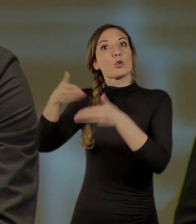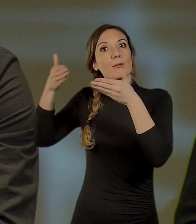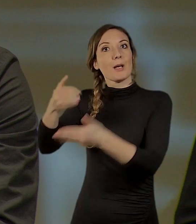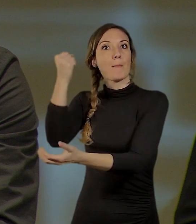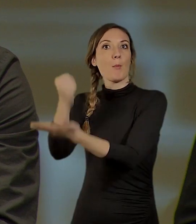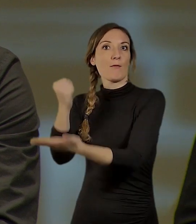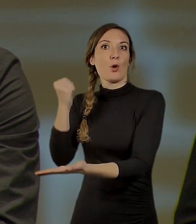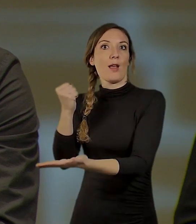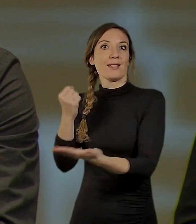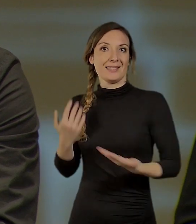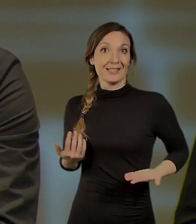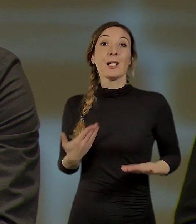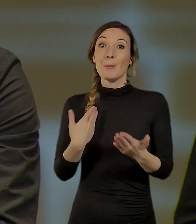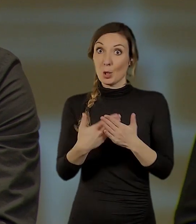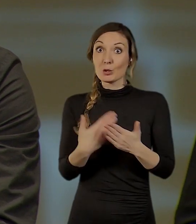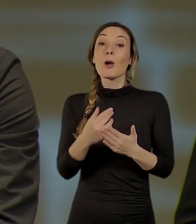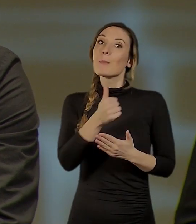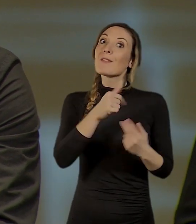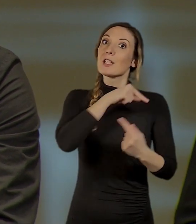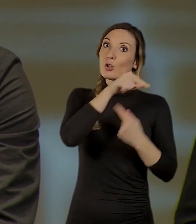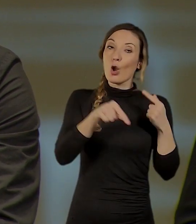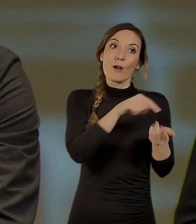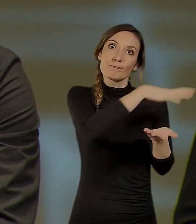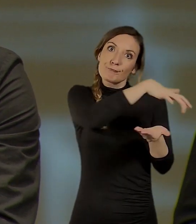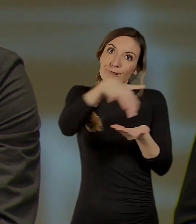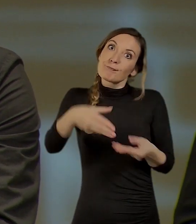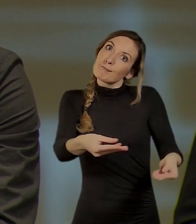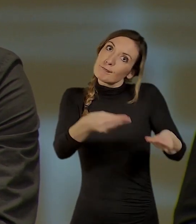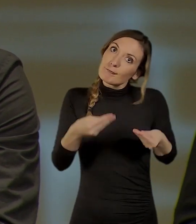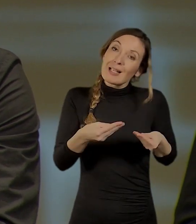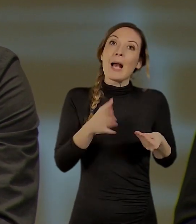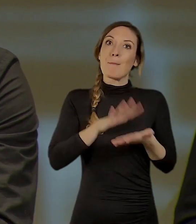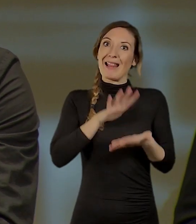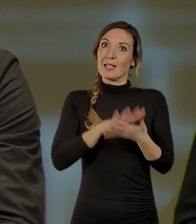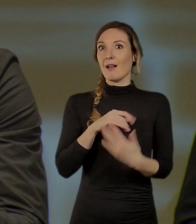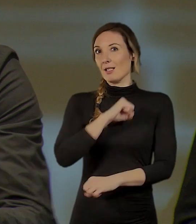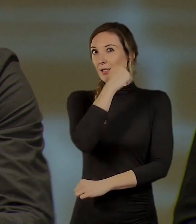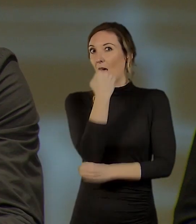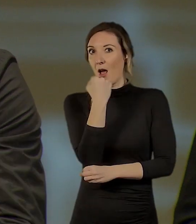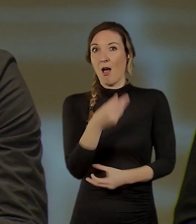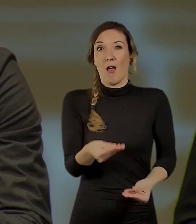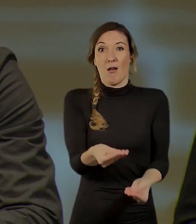Then, for the first time in the history of our studio, we were